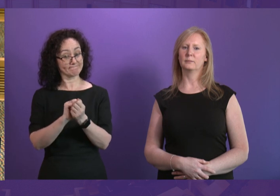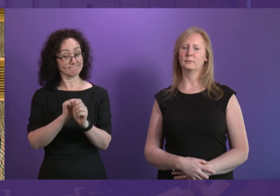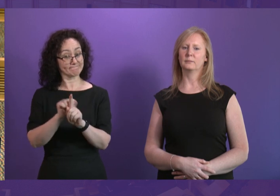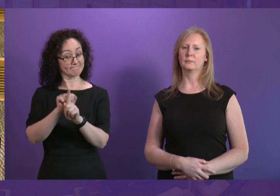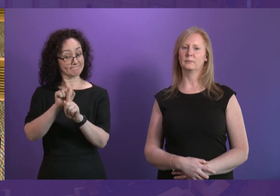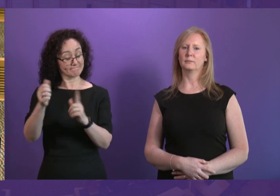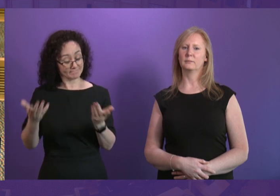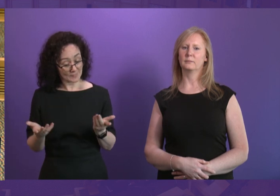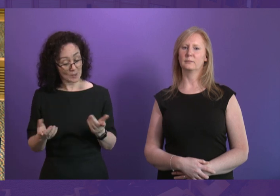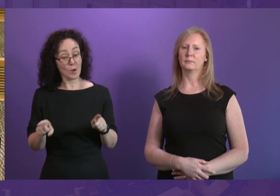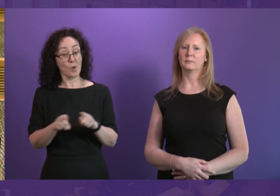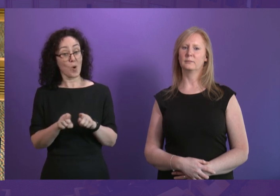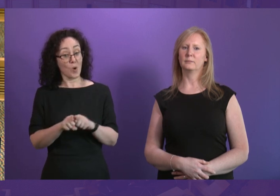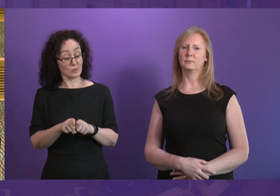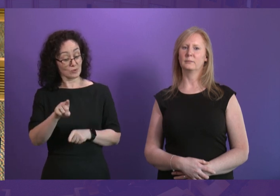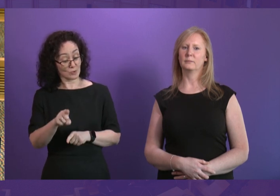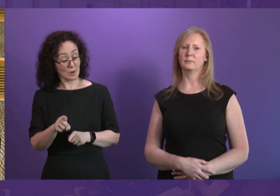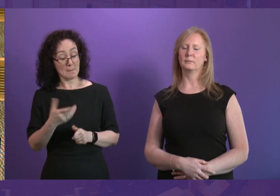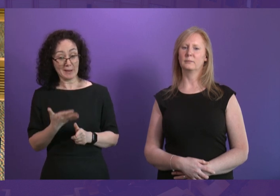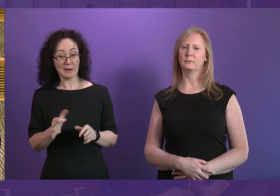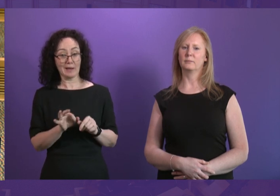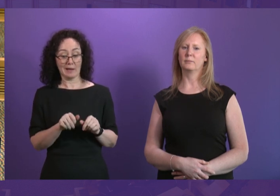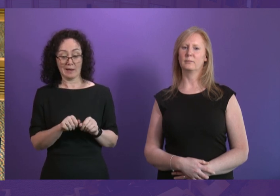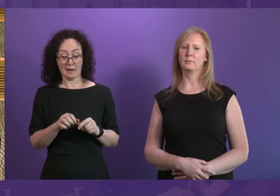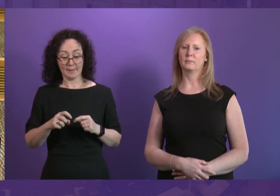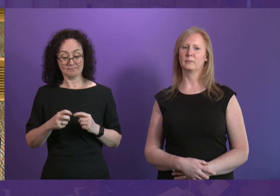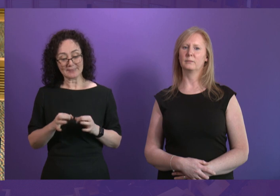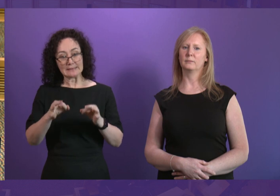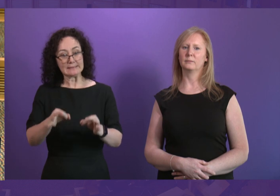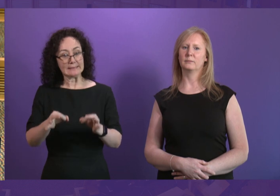the delay to track renewal works in the Queen Street tunnel. Again, that is the responsibility